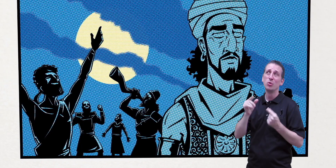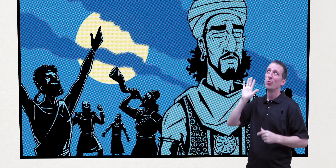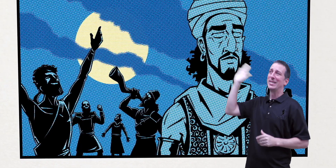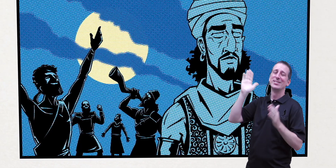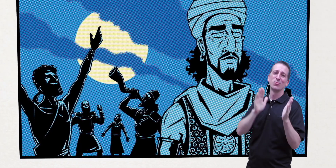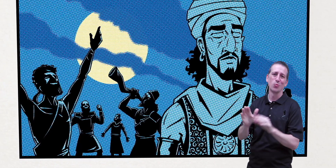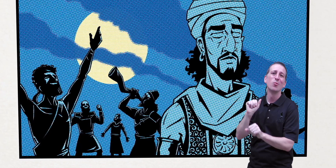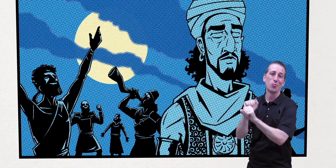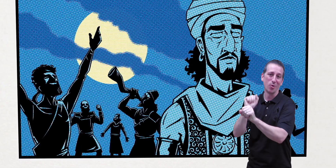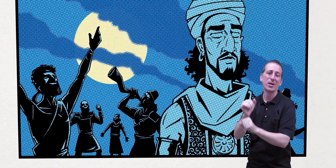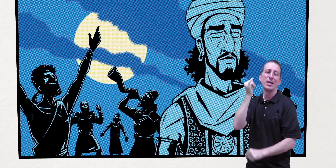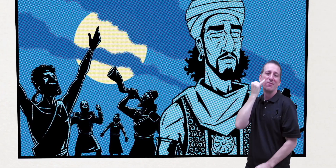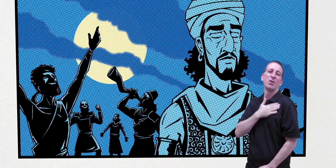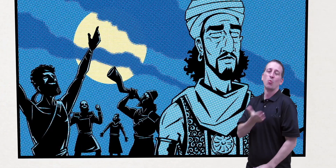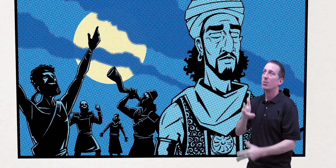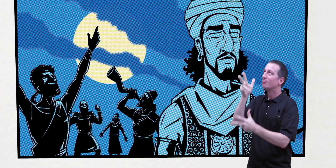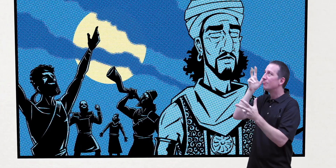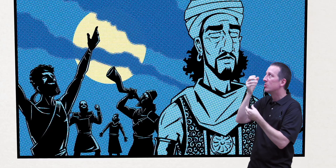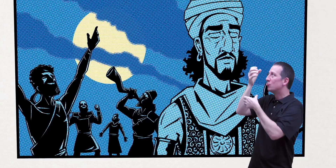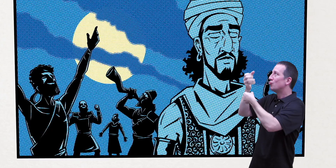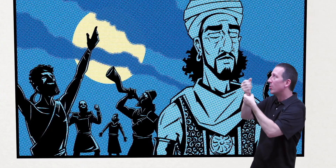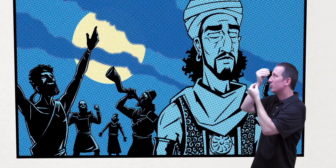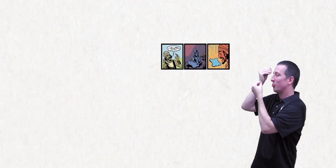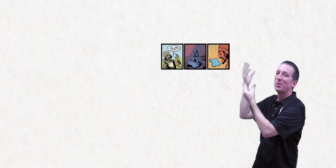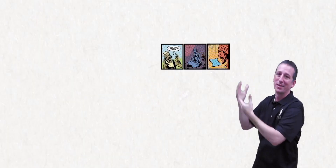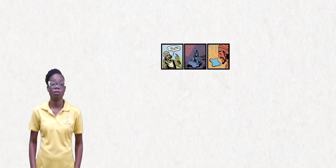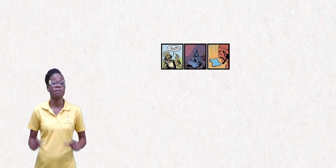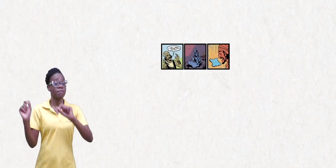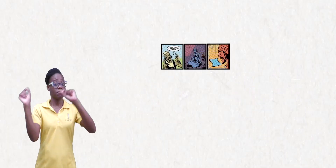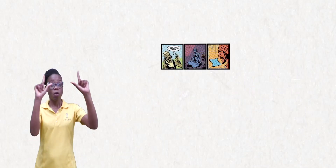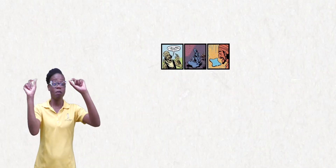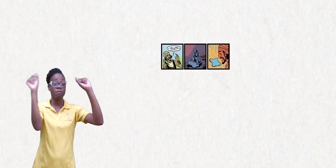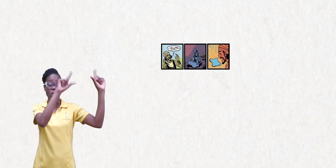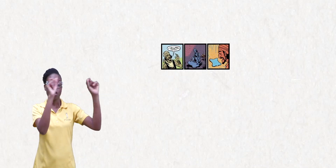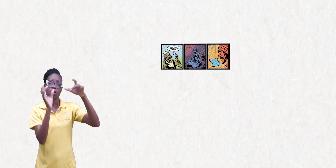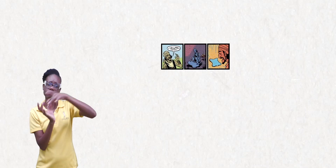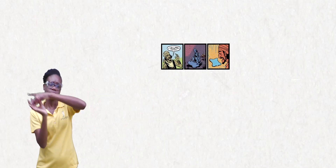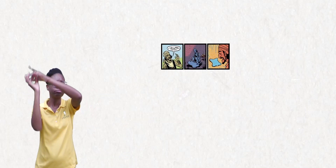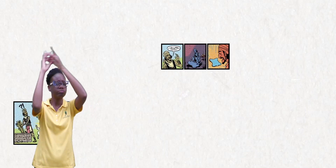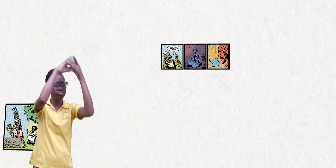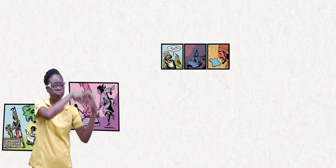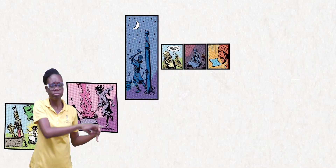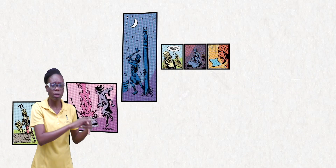do more than they could’ve imagined. Jon: Okay, so short scenes, like Gideon and the fleece, are combined with